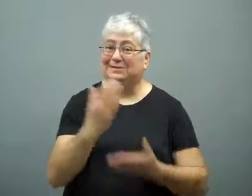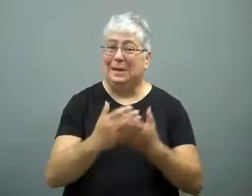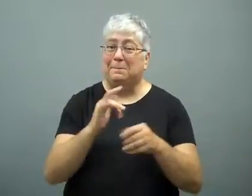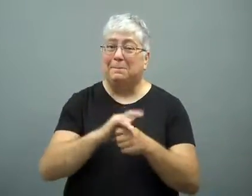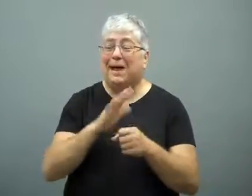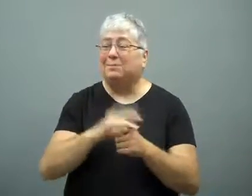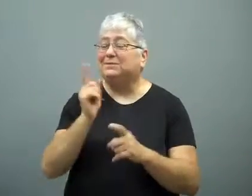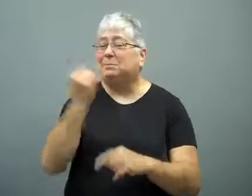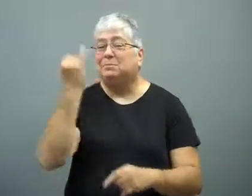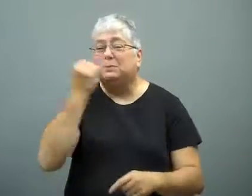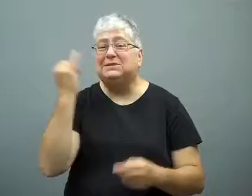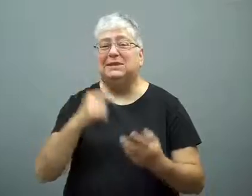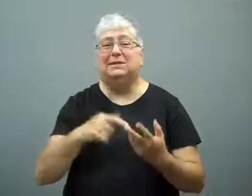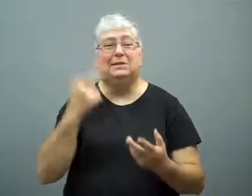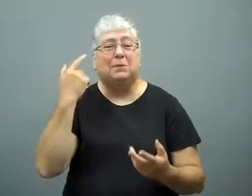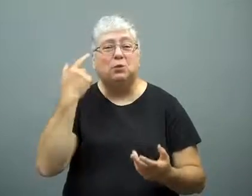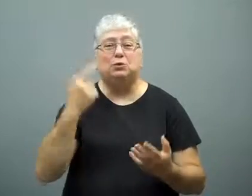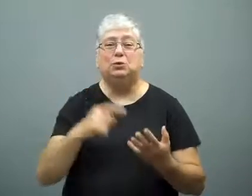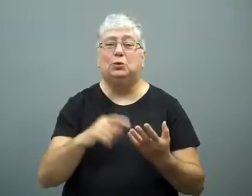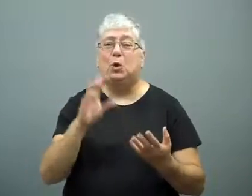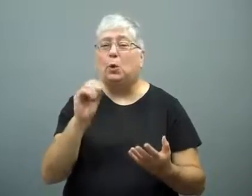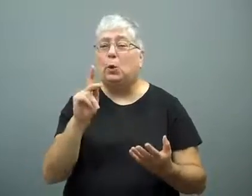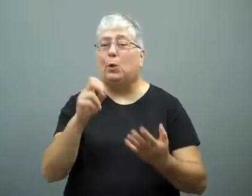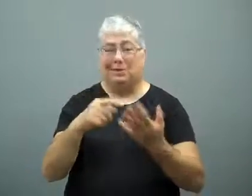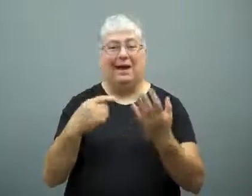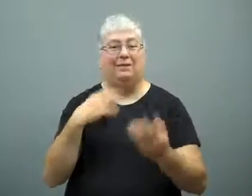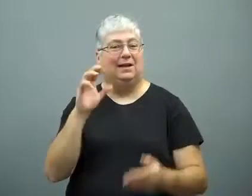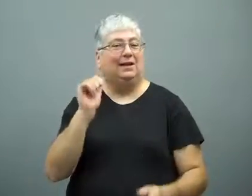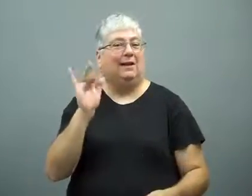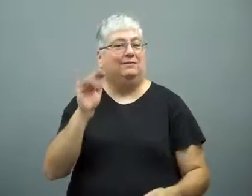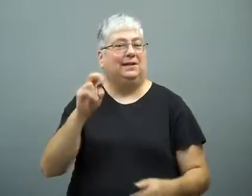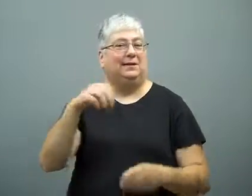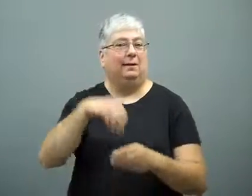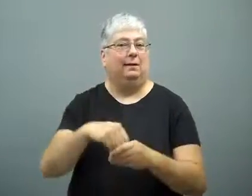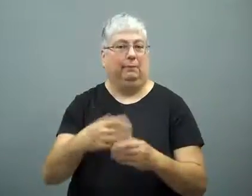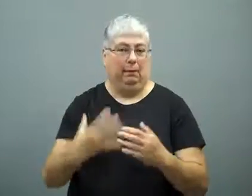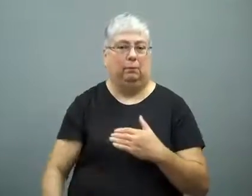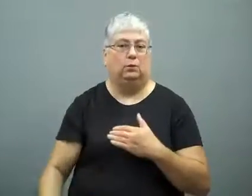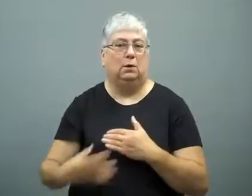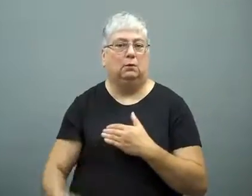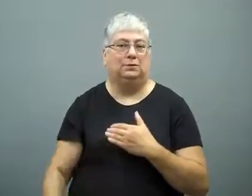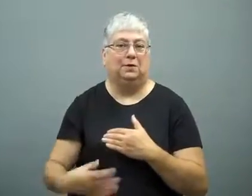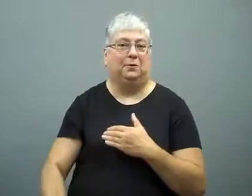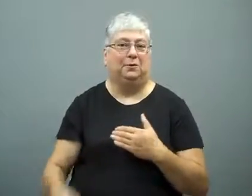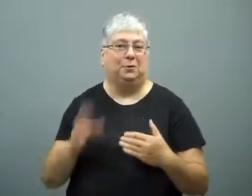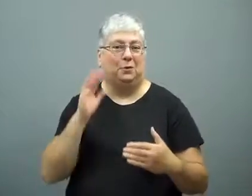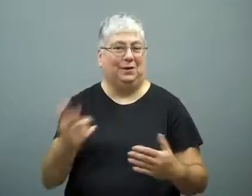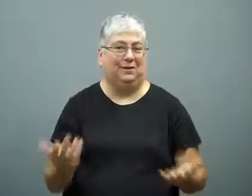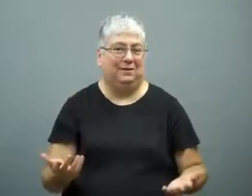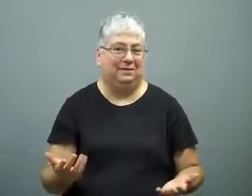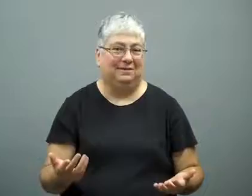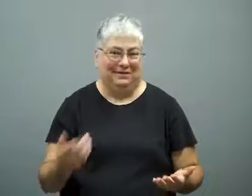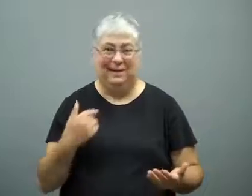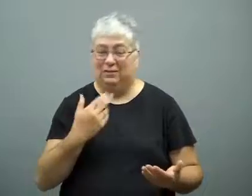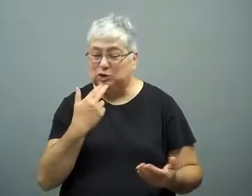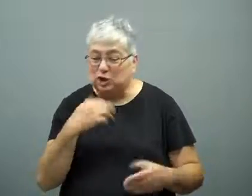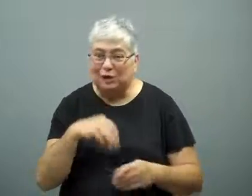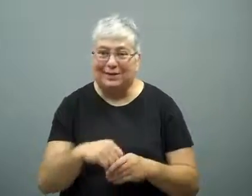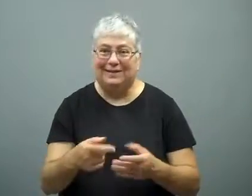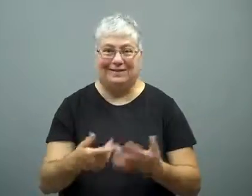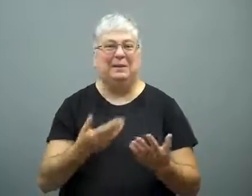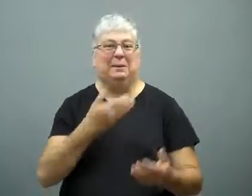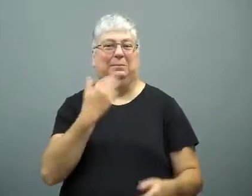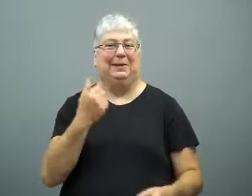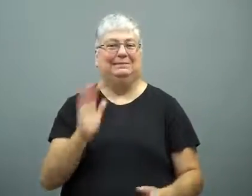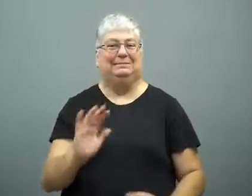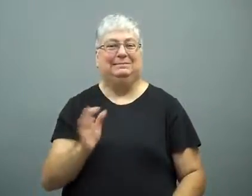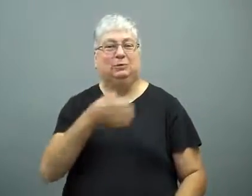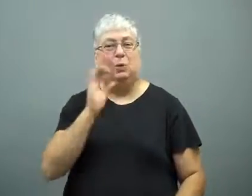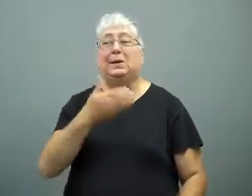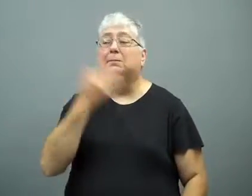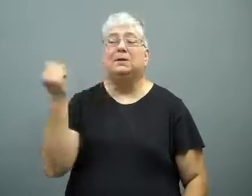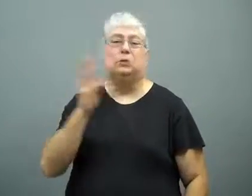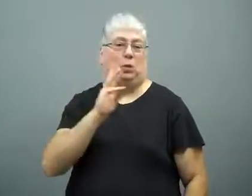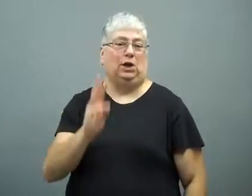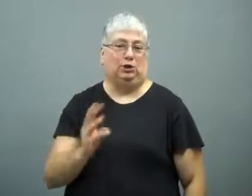Some soda pop such as Pepsi, Mountain Dew and Coke has caffeine in it.